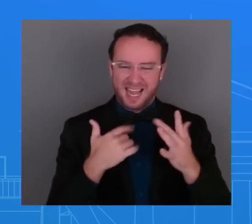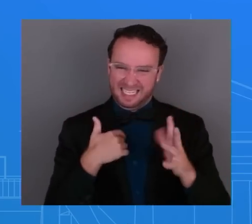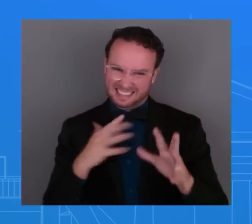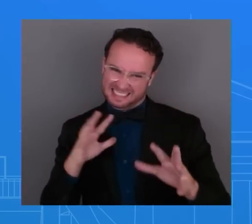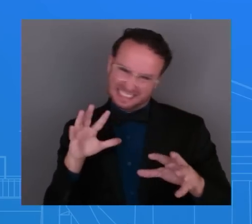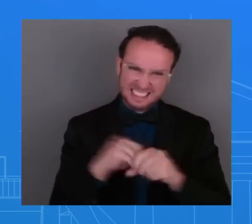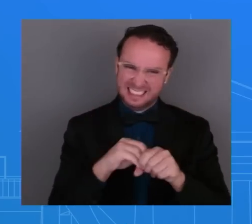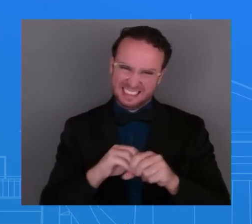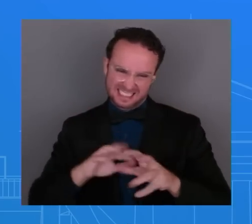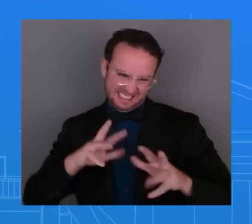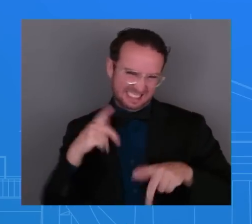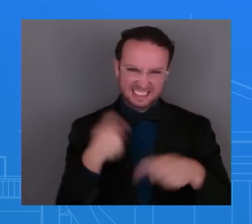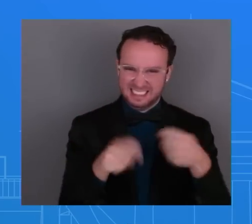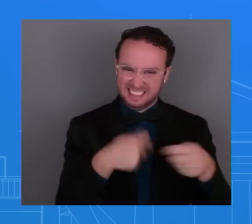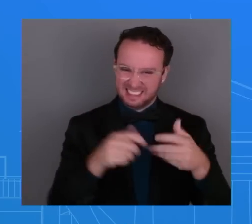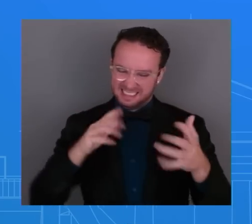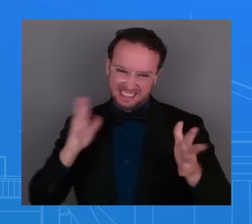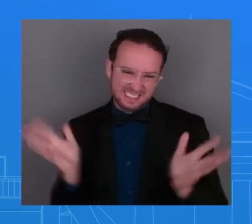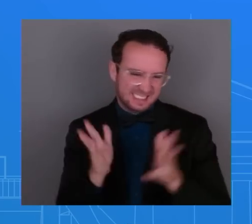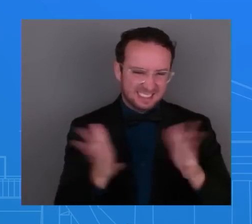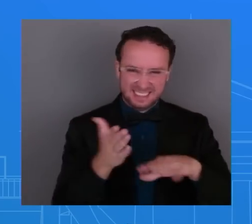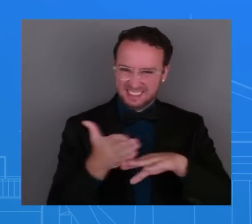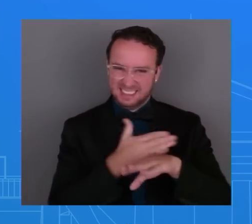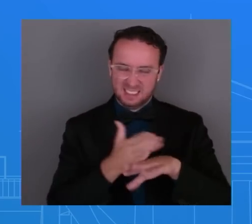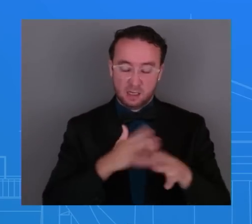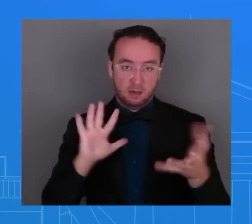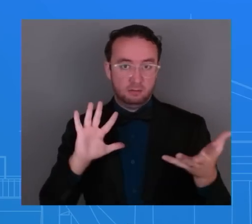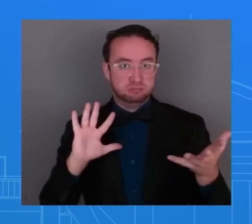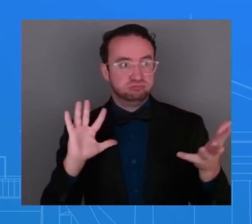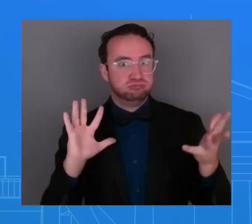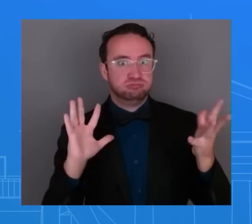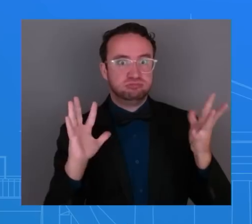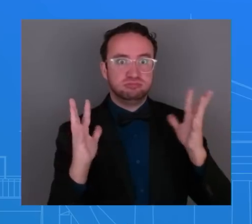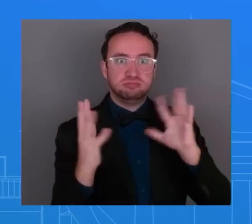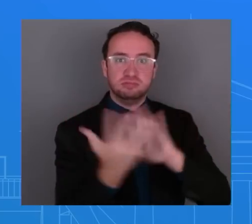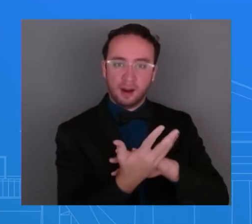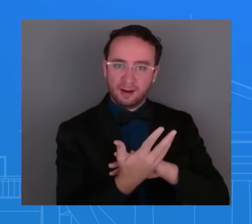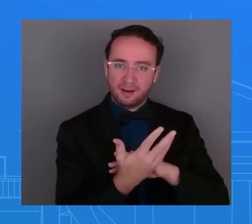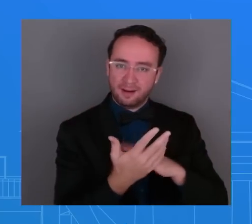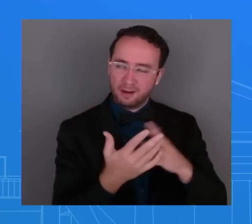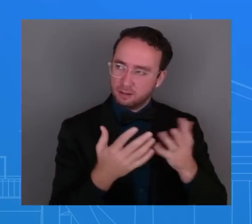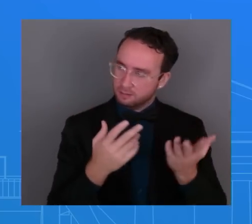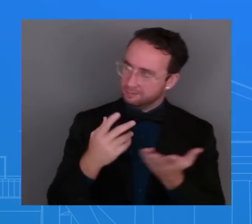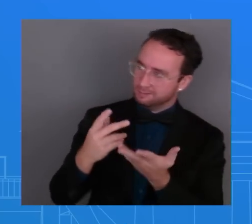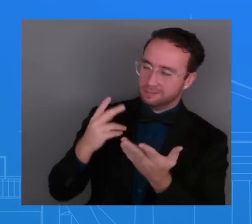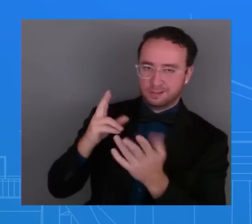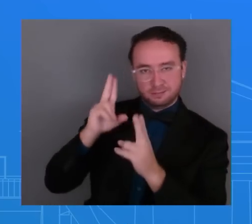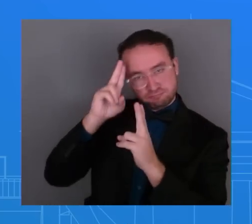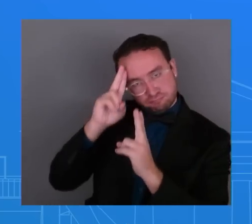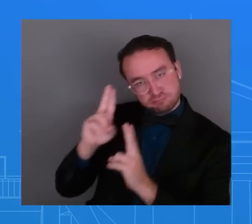And so, he sees his -- a lot more work to be done in next several months. And his think- -- thought process